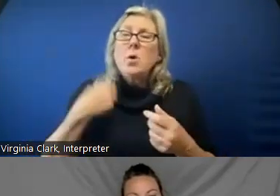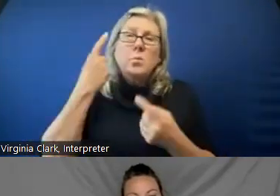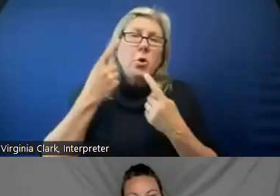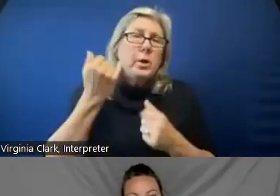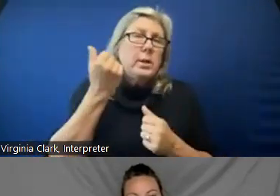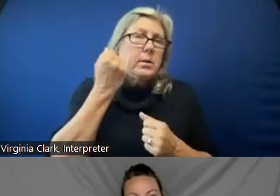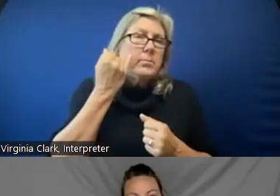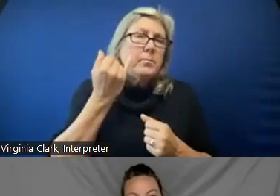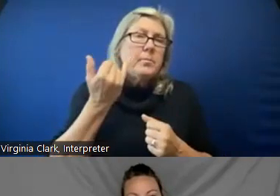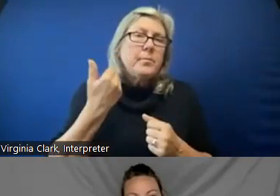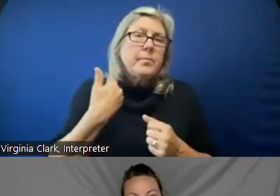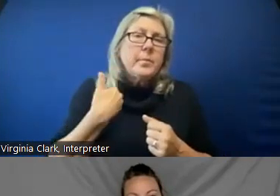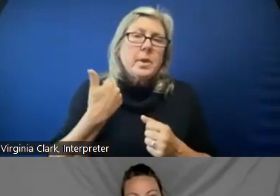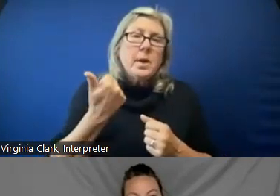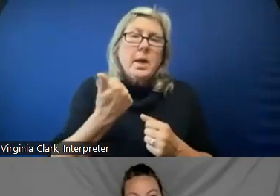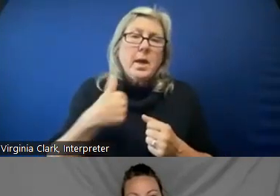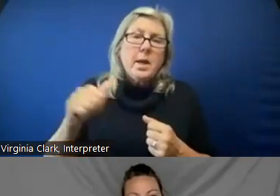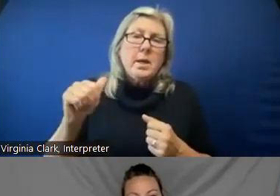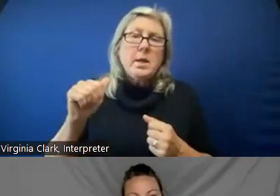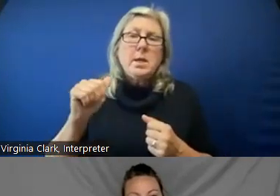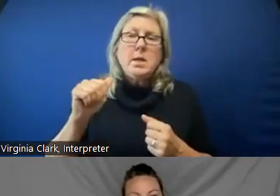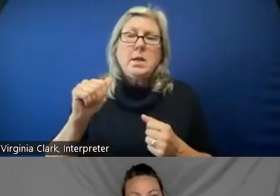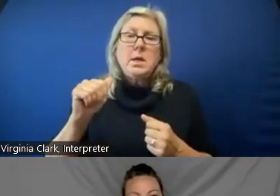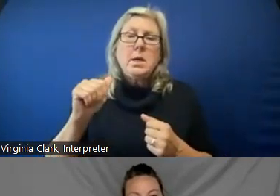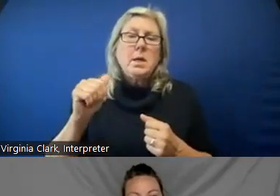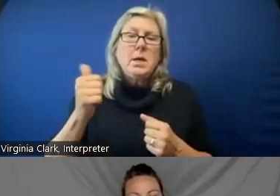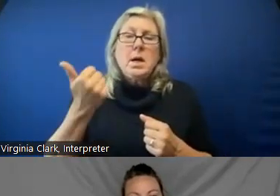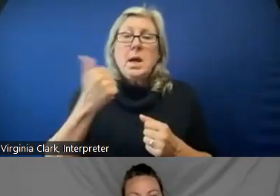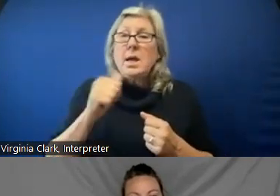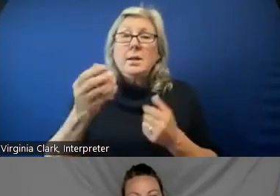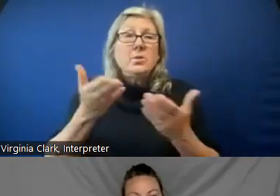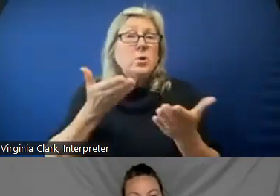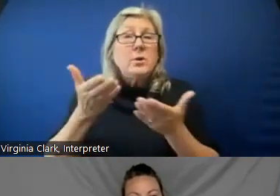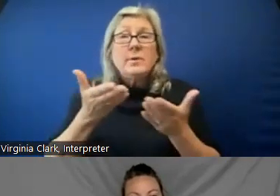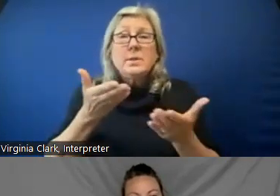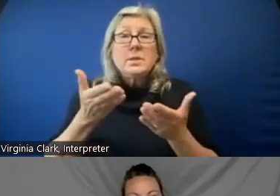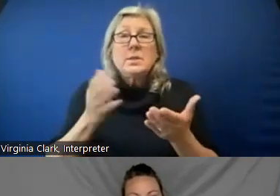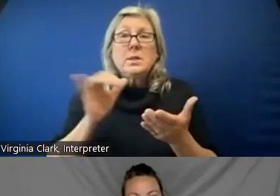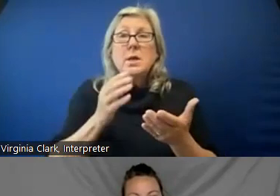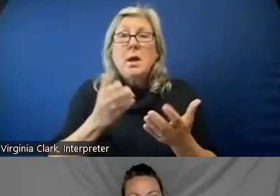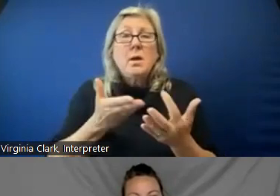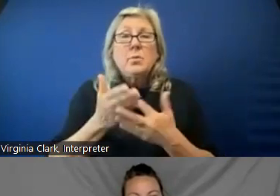any you know, is there any services like through your organization?